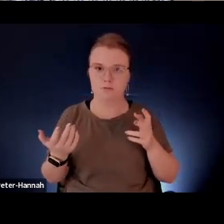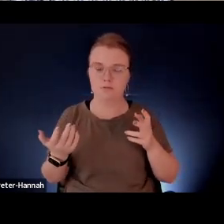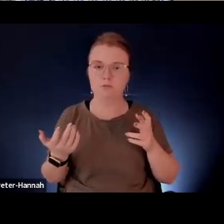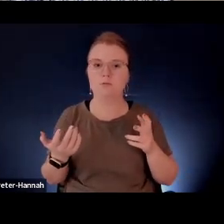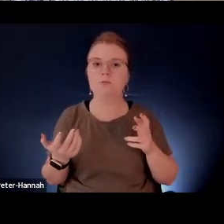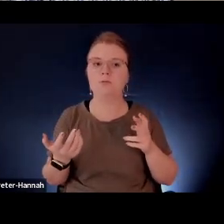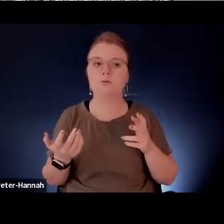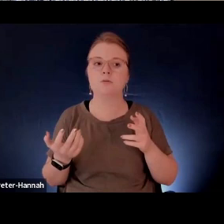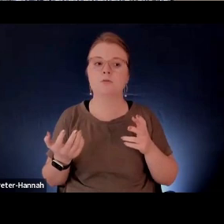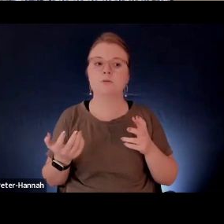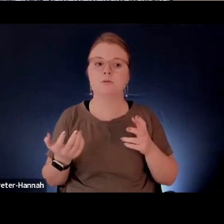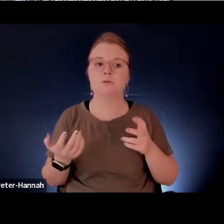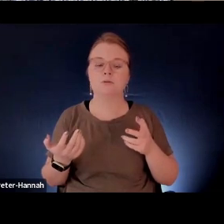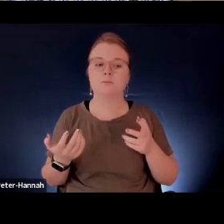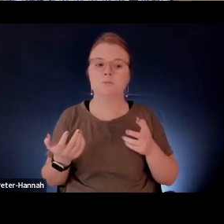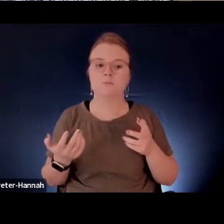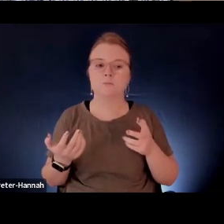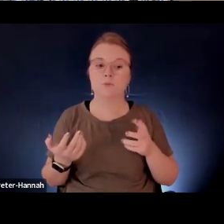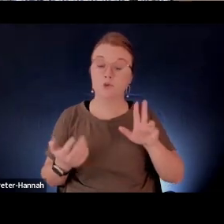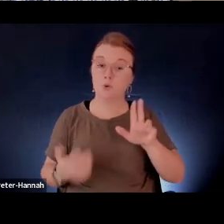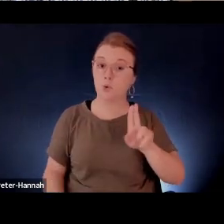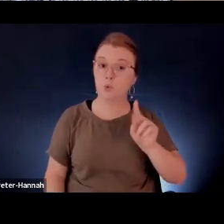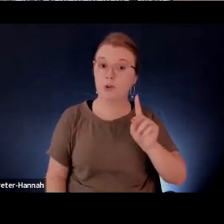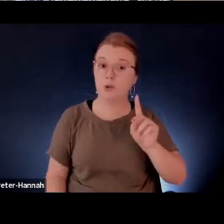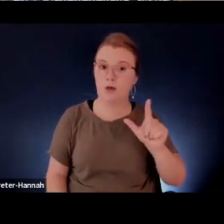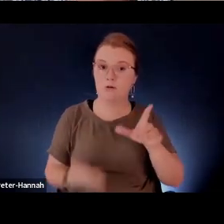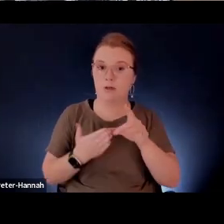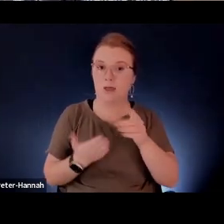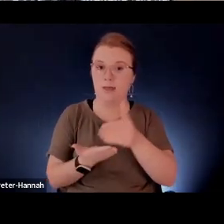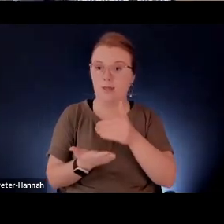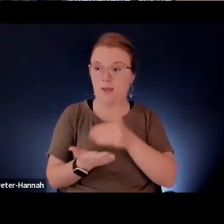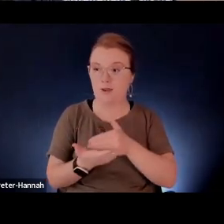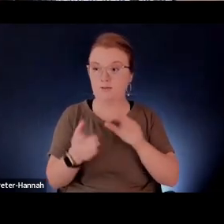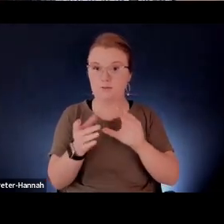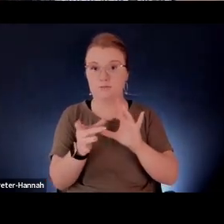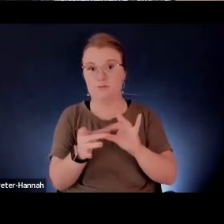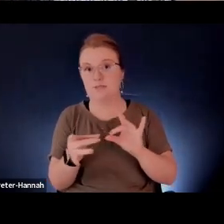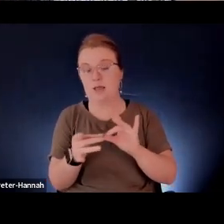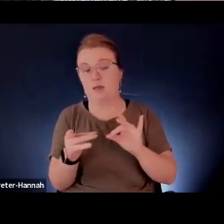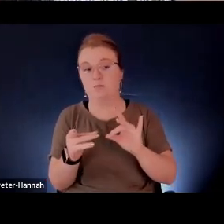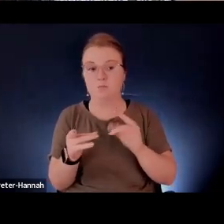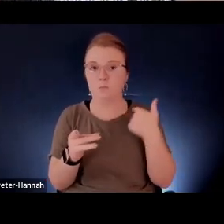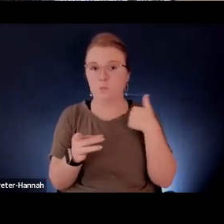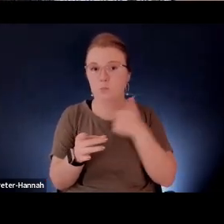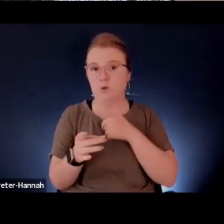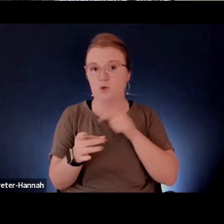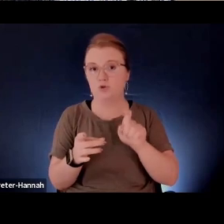So, UDL guidelines state that we should provide options for perception.